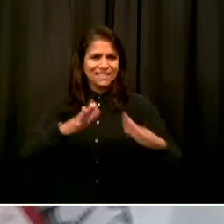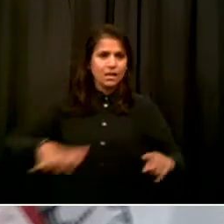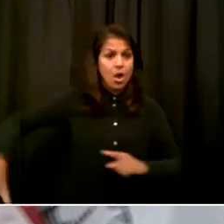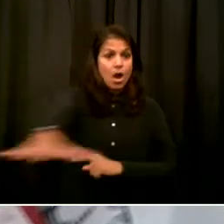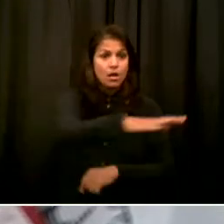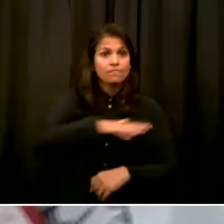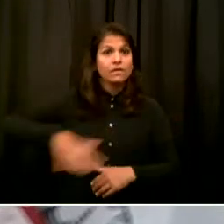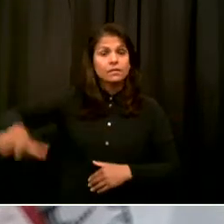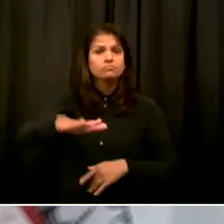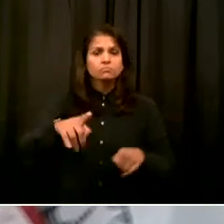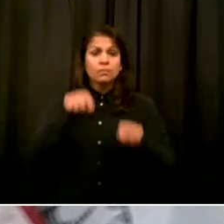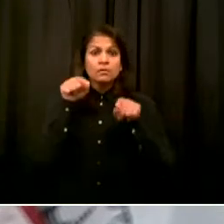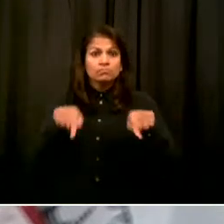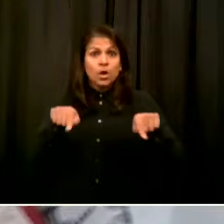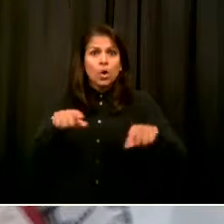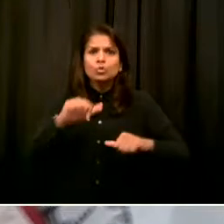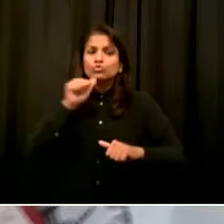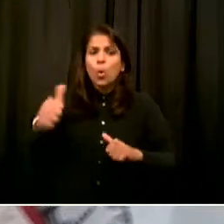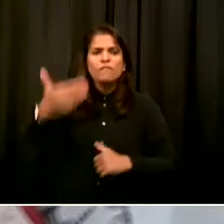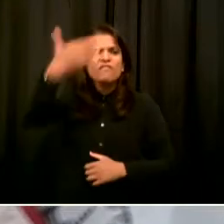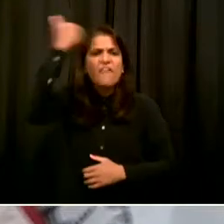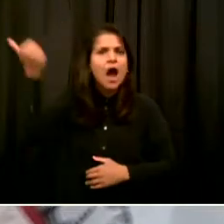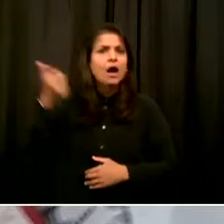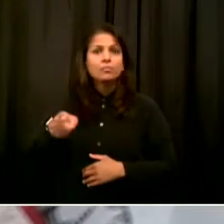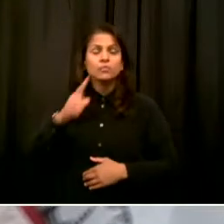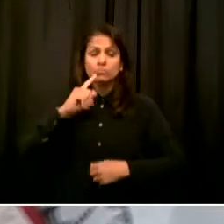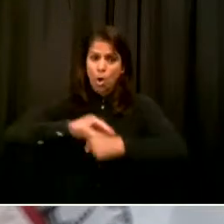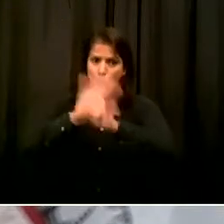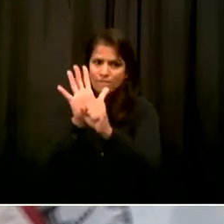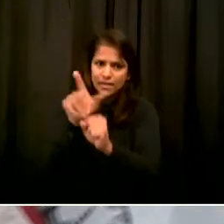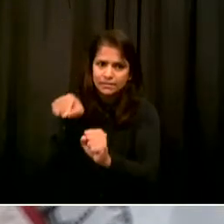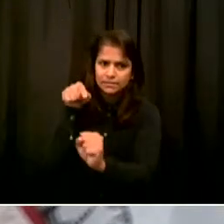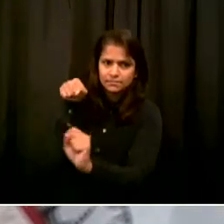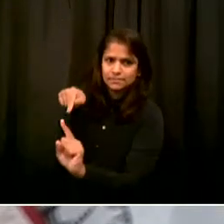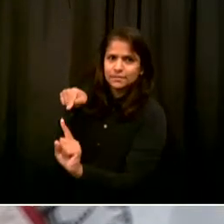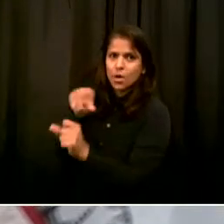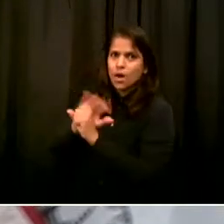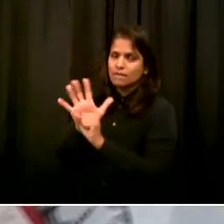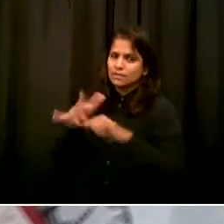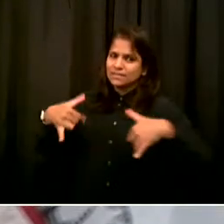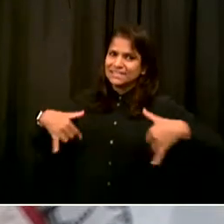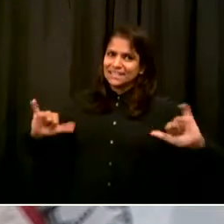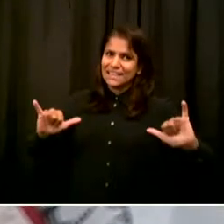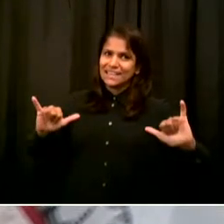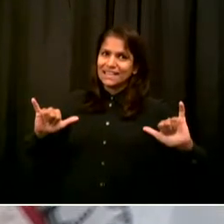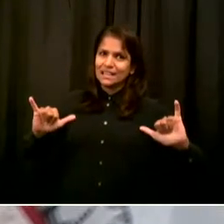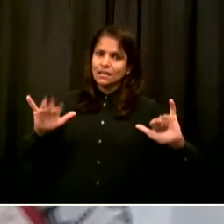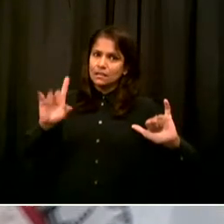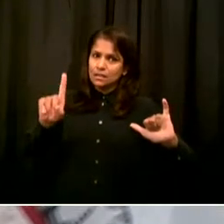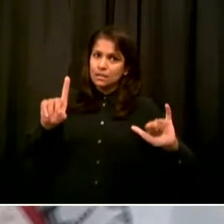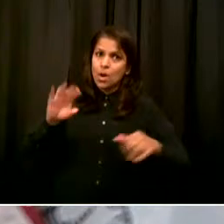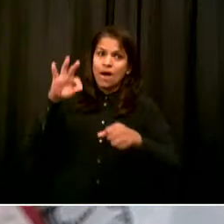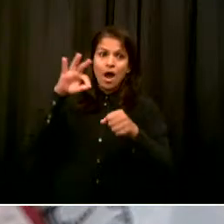UNFOLD, WE HAVE WORK TO DO O II NEW YORK CITY. WE NEED TO FOCUS